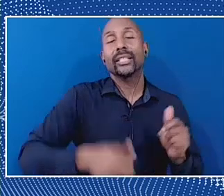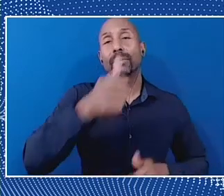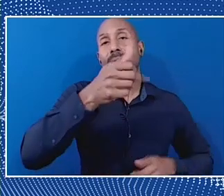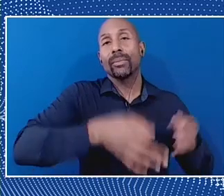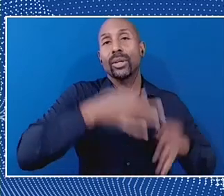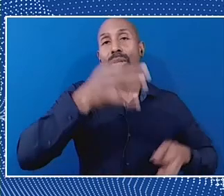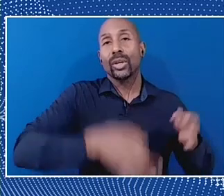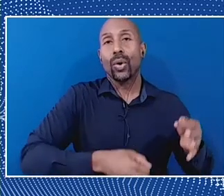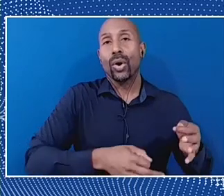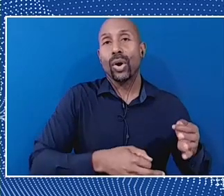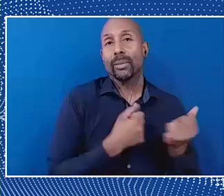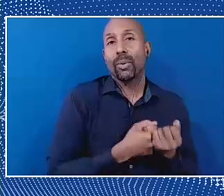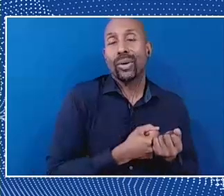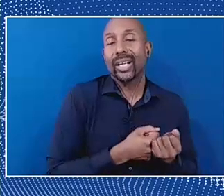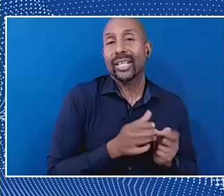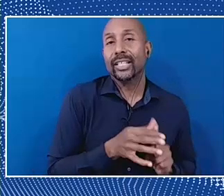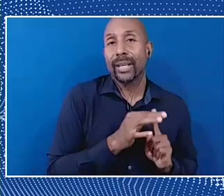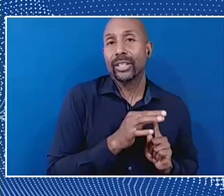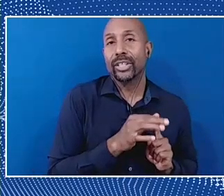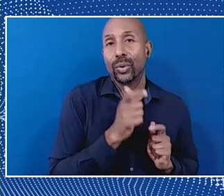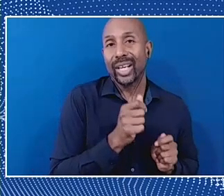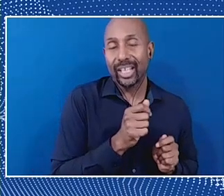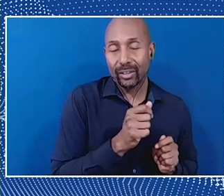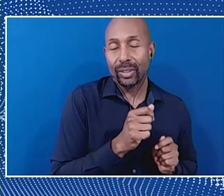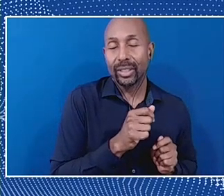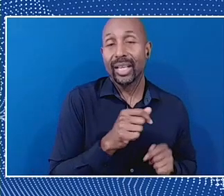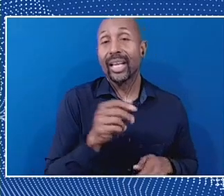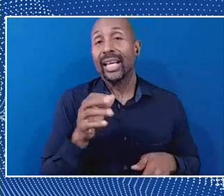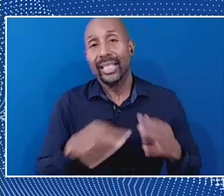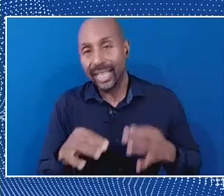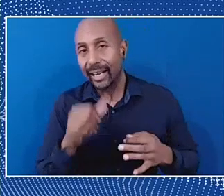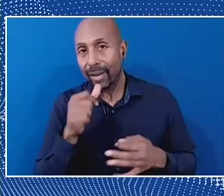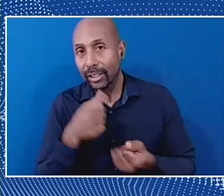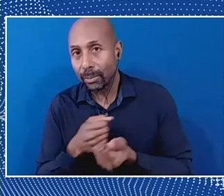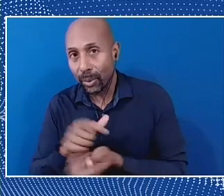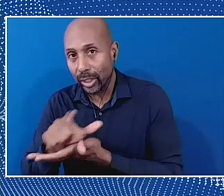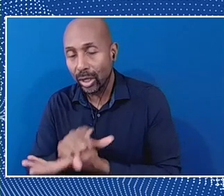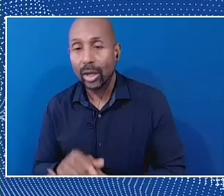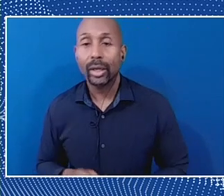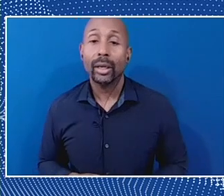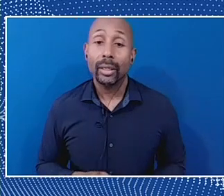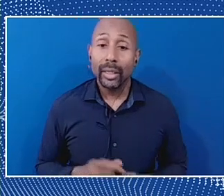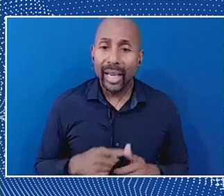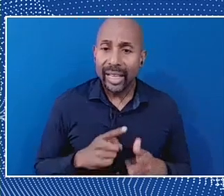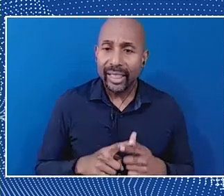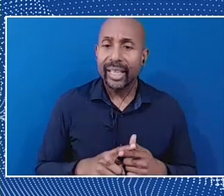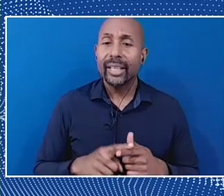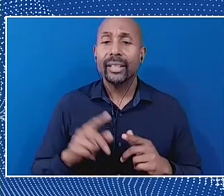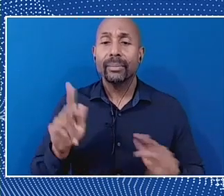dreams of home ownership, starting a small business, saving towards a retirement with dignity, and even starting or growing a